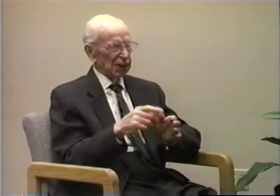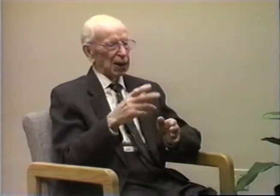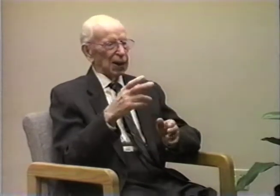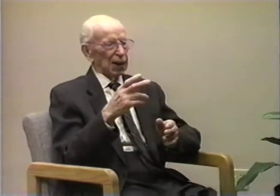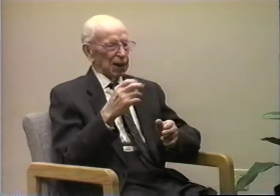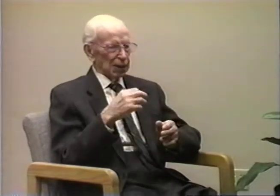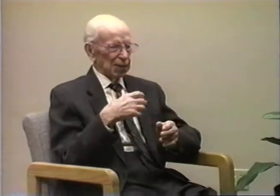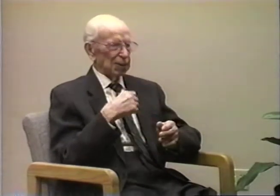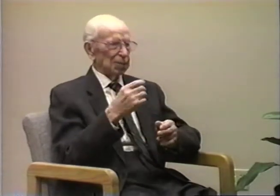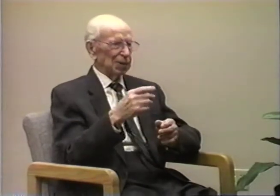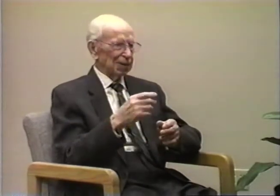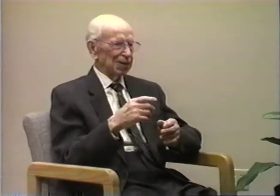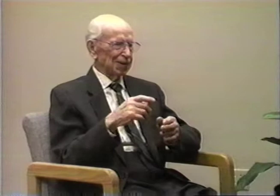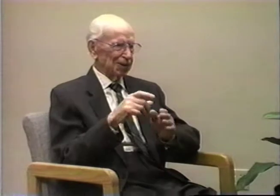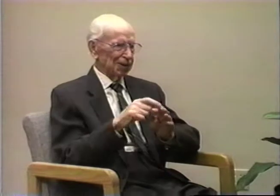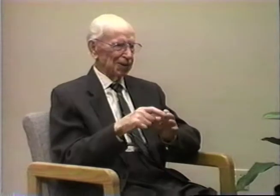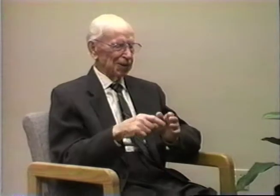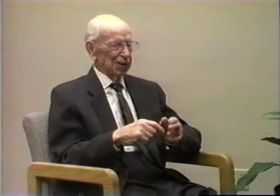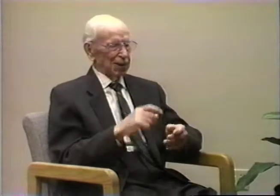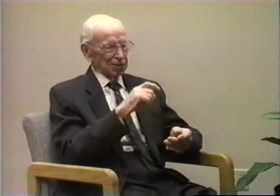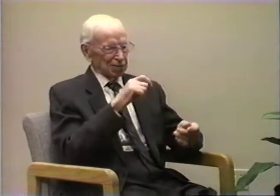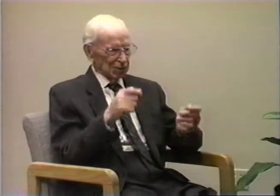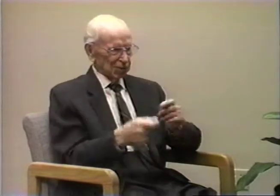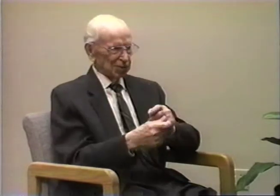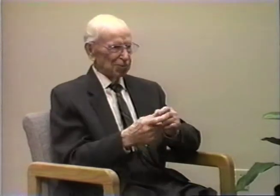because I had so much experience with establishing committees